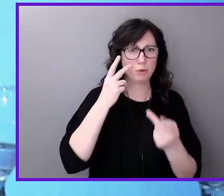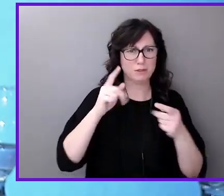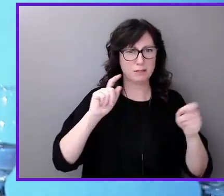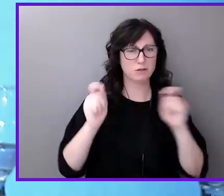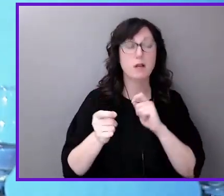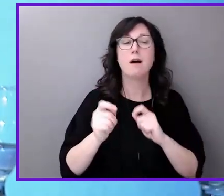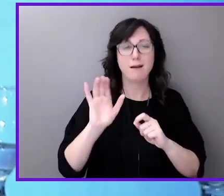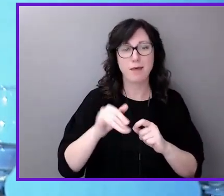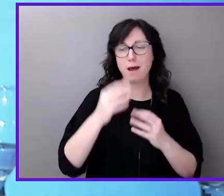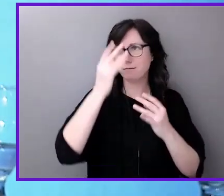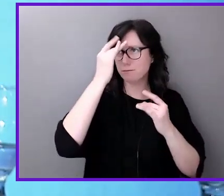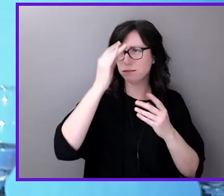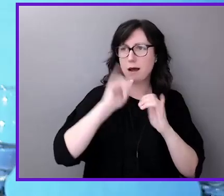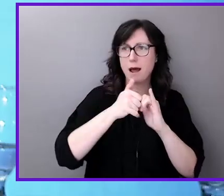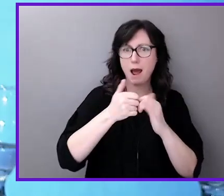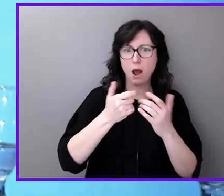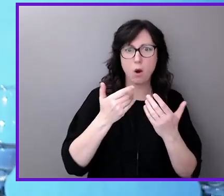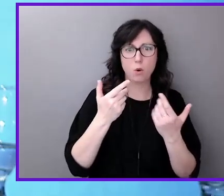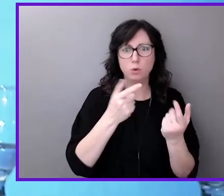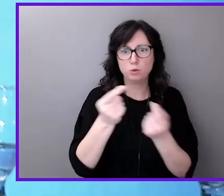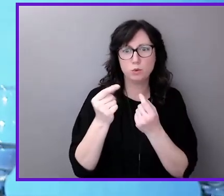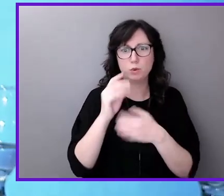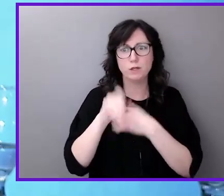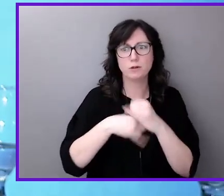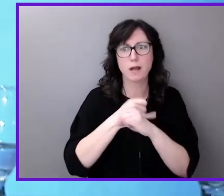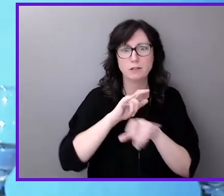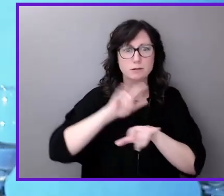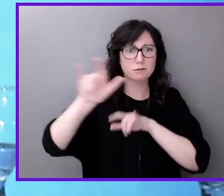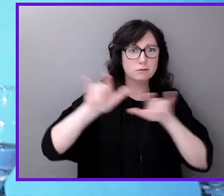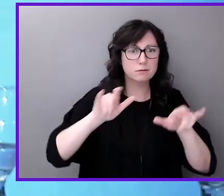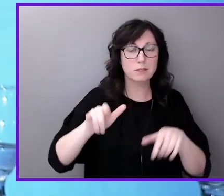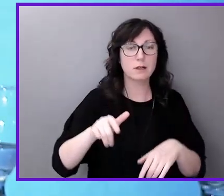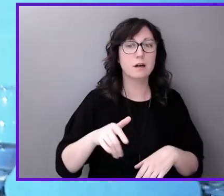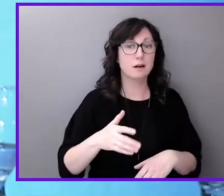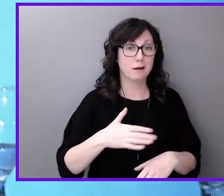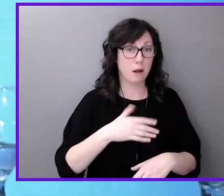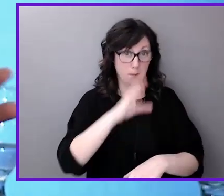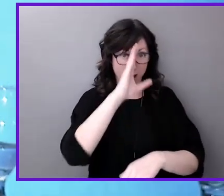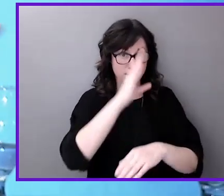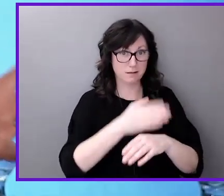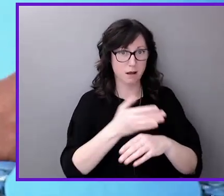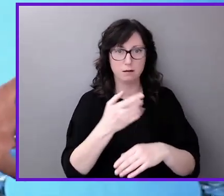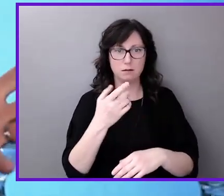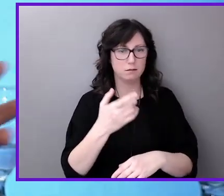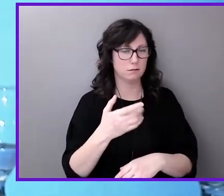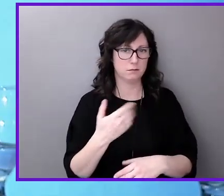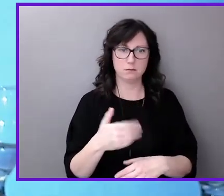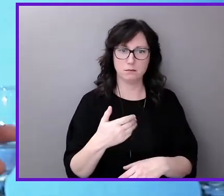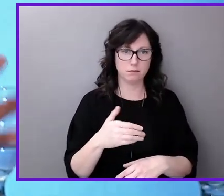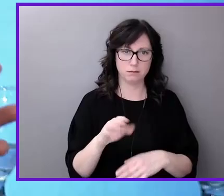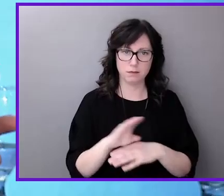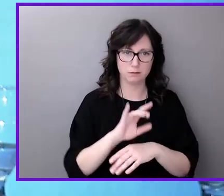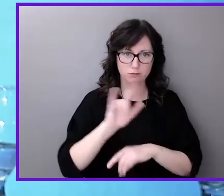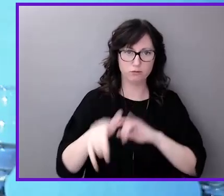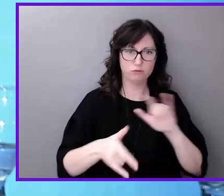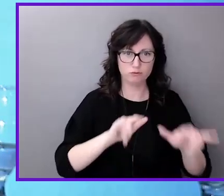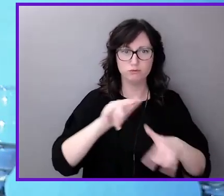I know that because I happen to have a son who is touring the world all the time, so I know how those things are working.